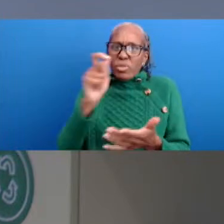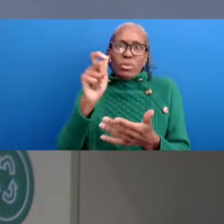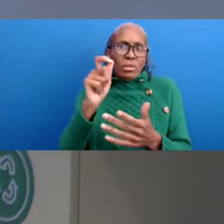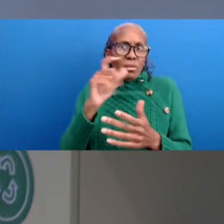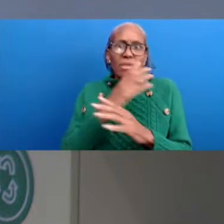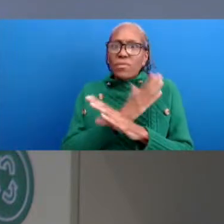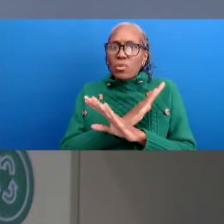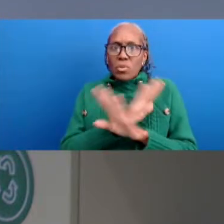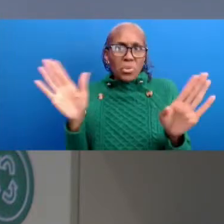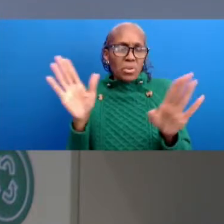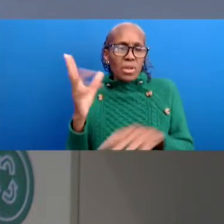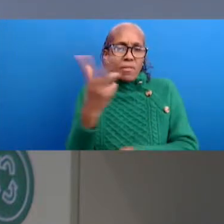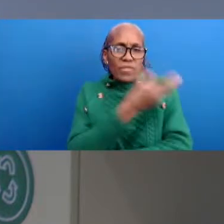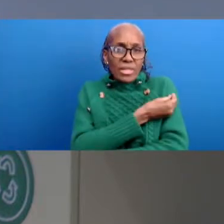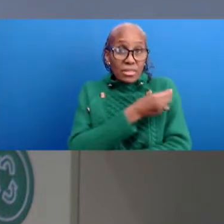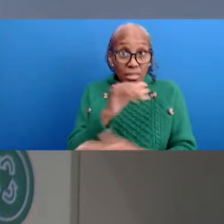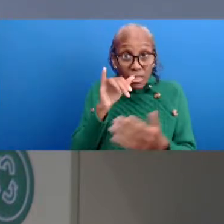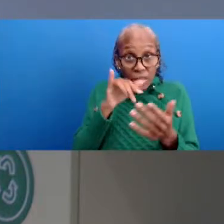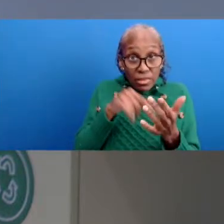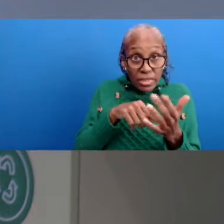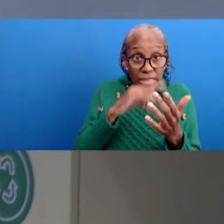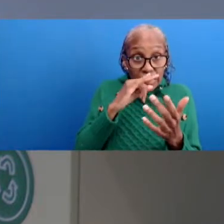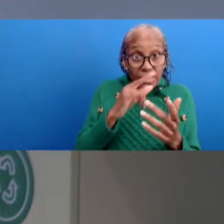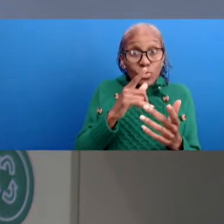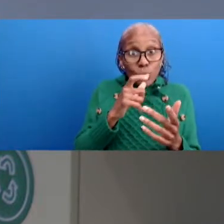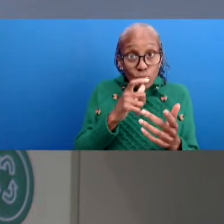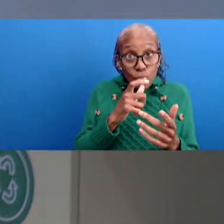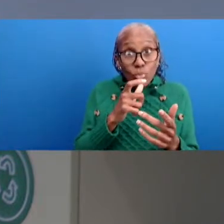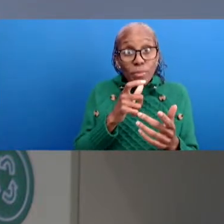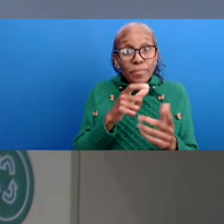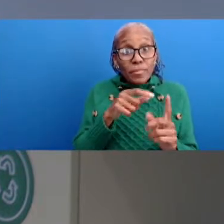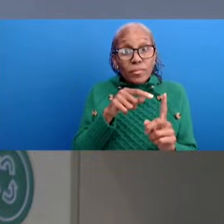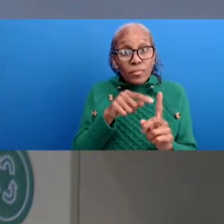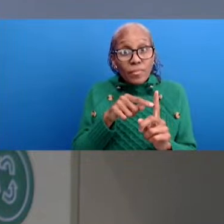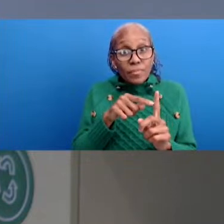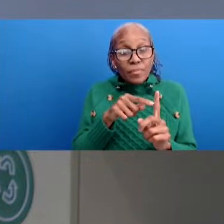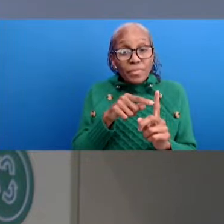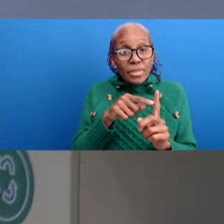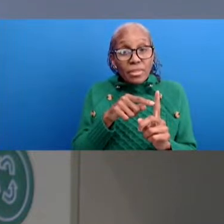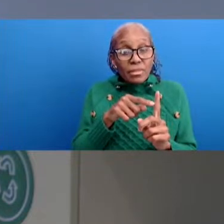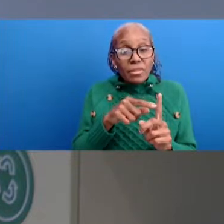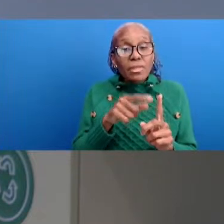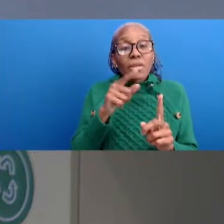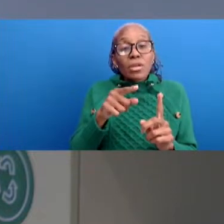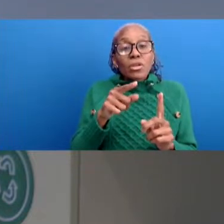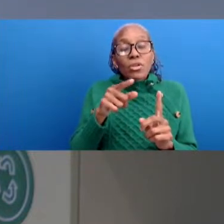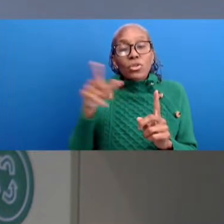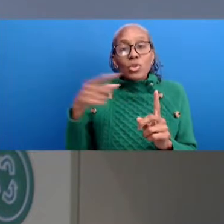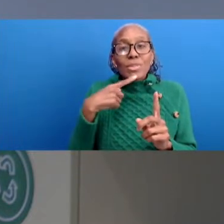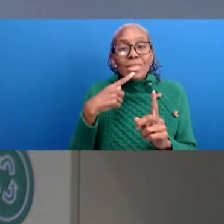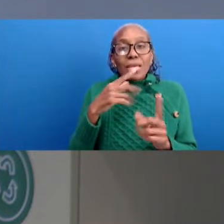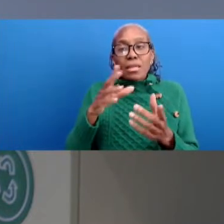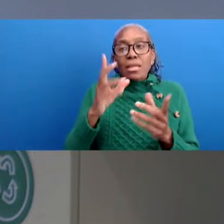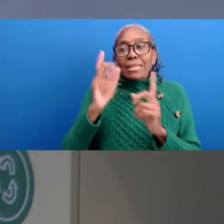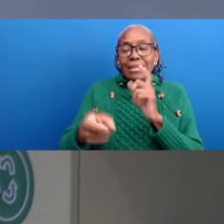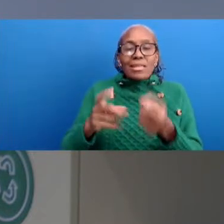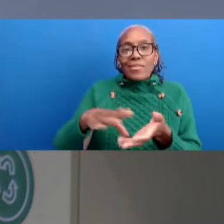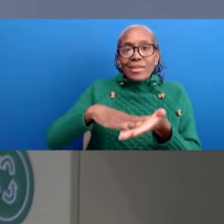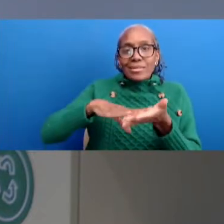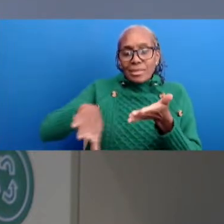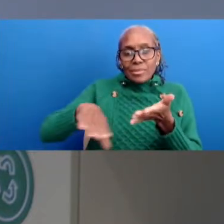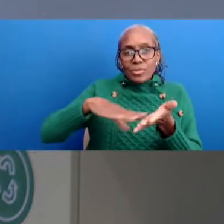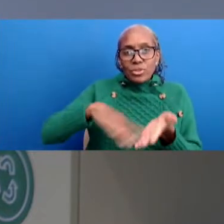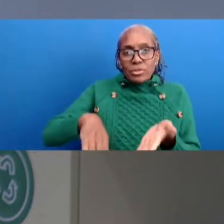GO TO SCHOOL AT A CERTAIN POINT